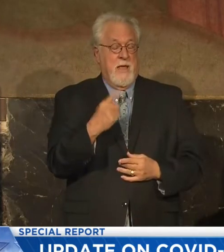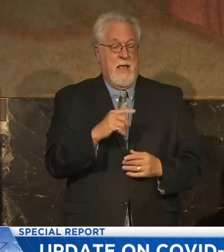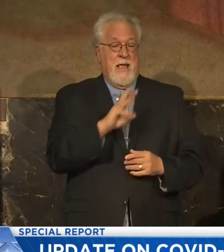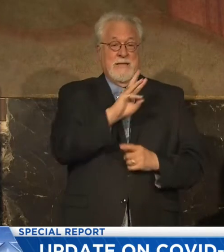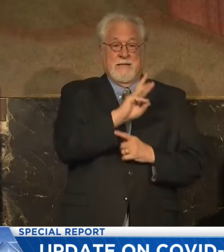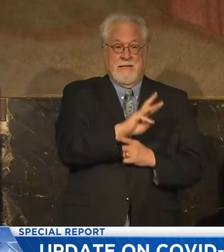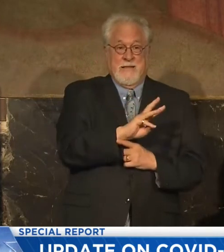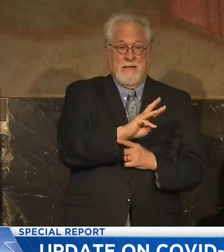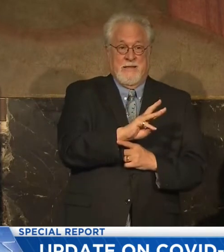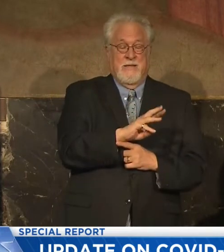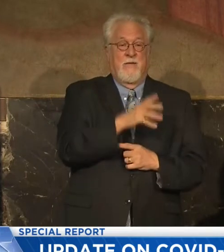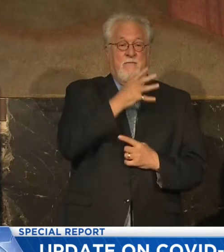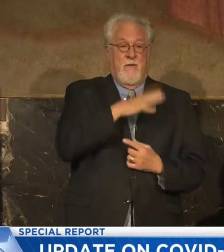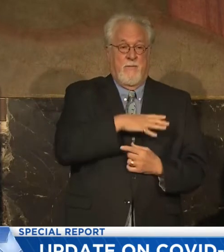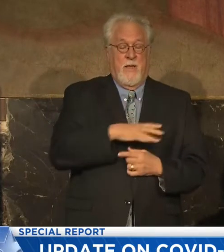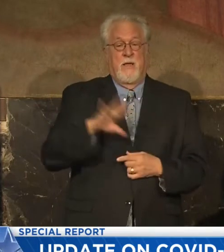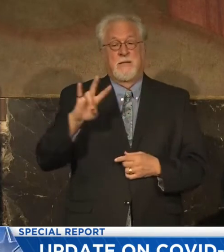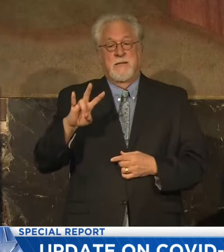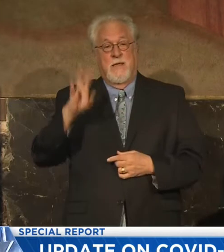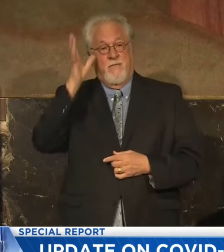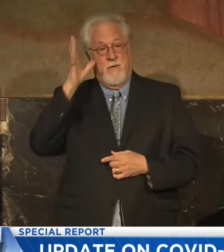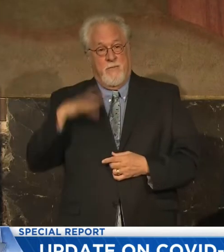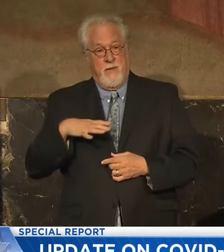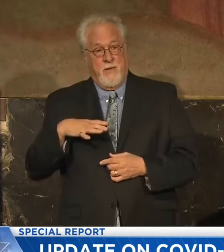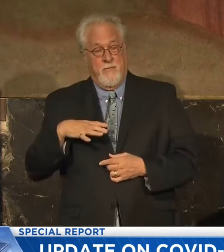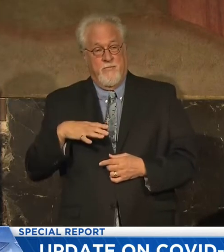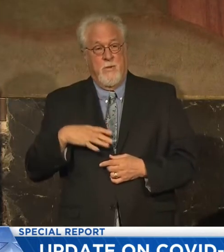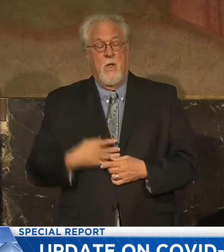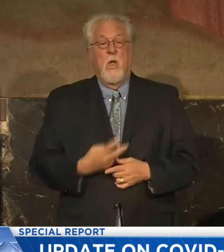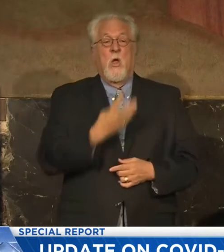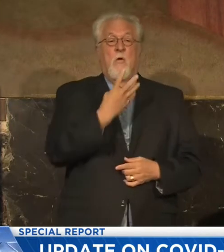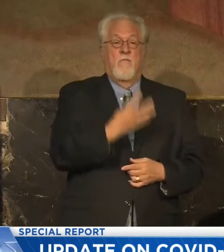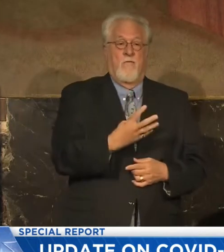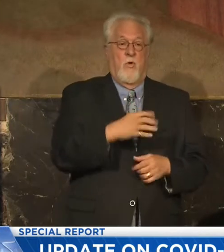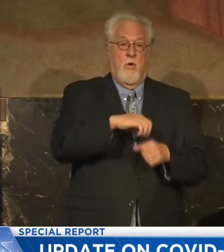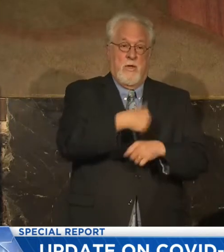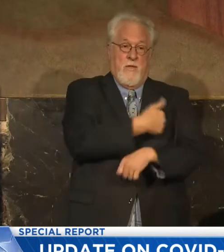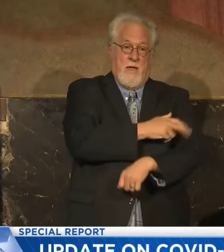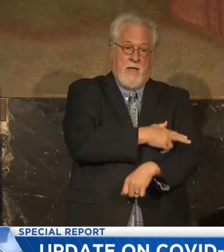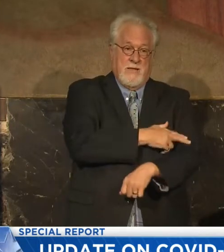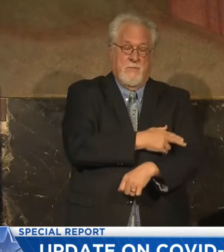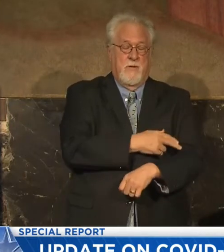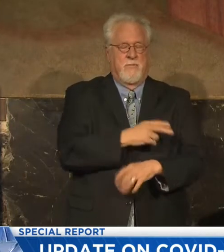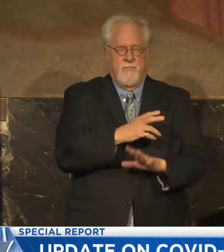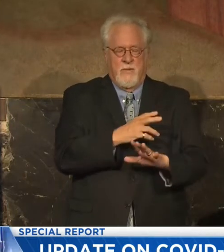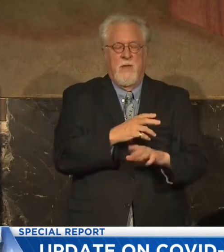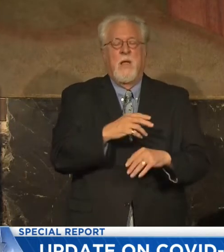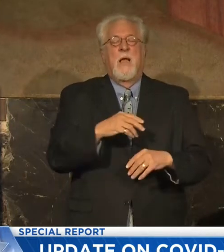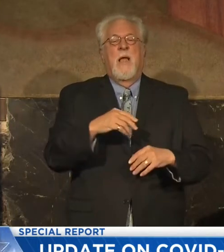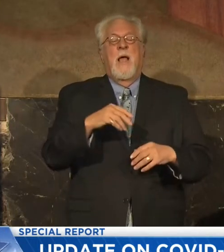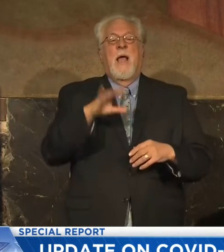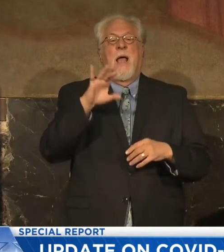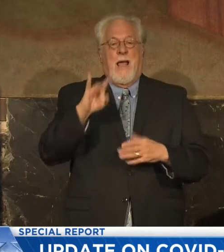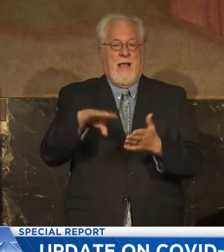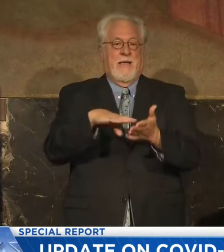ADDITIONAL DETAILS AT THIS TIME. O OF THE 13 CONFIRMED CASES, THE RANGE IS FROM 2 TO 13.